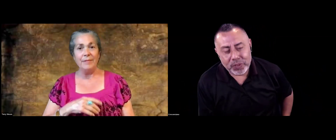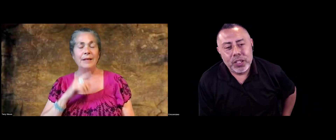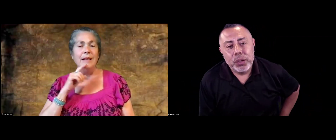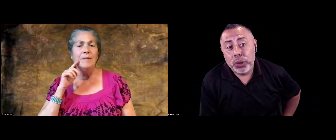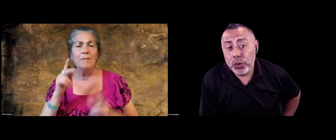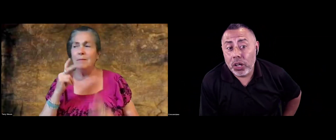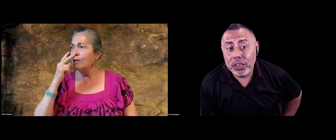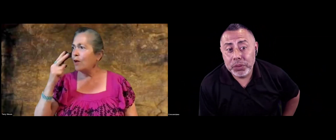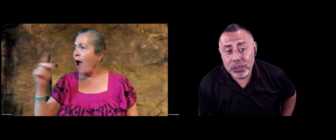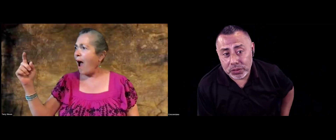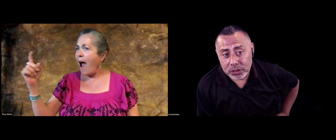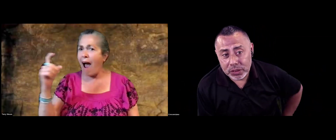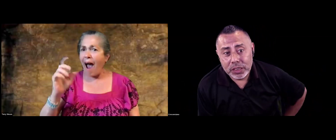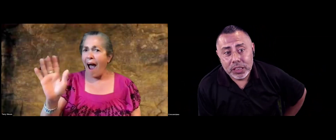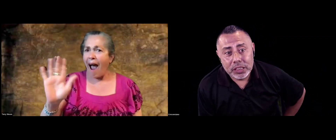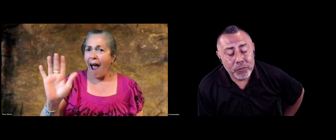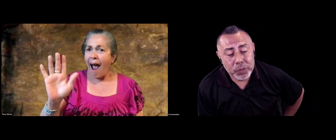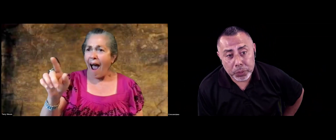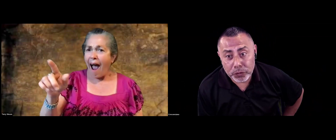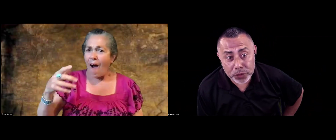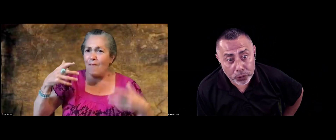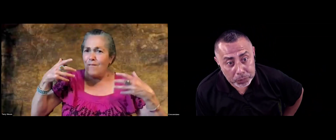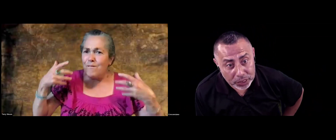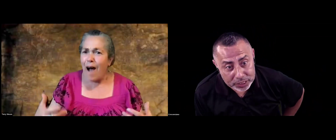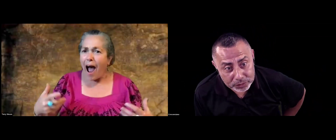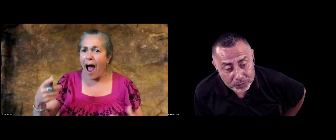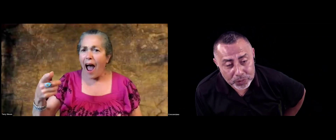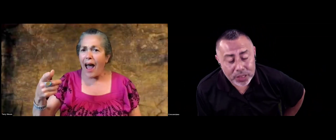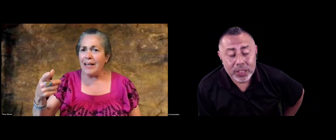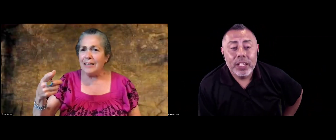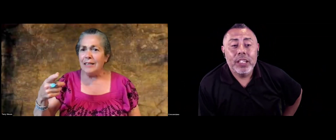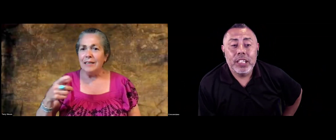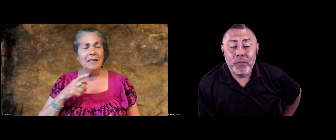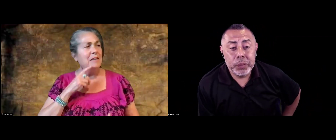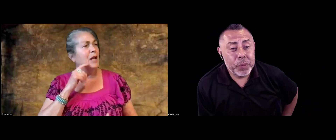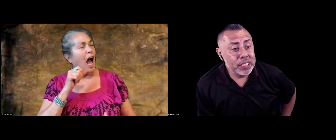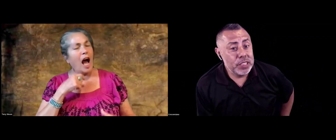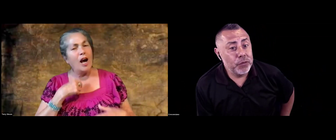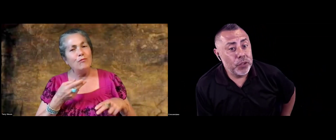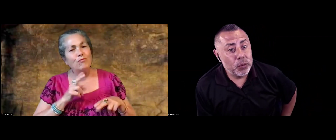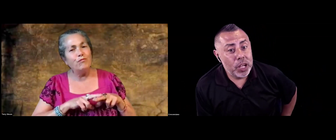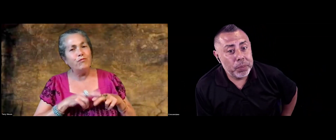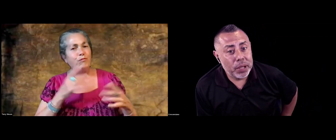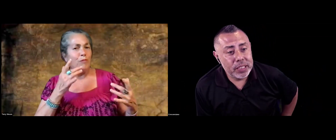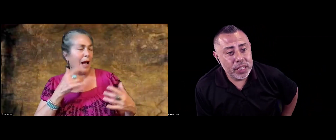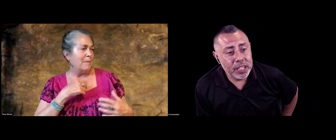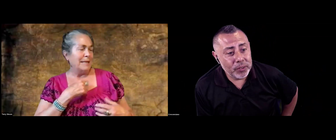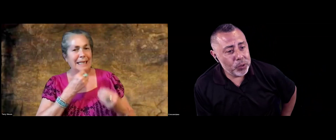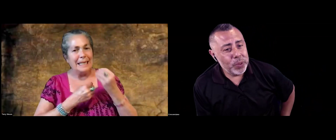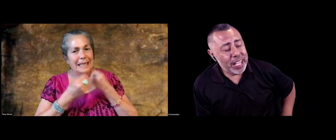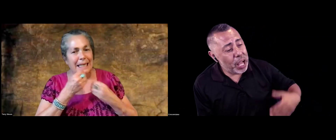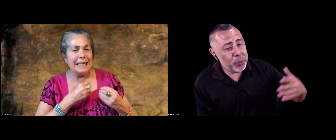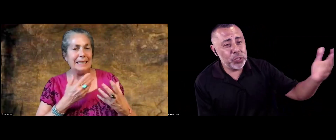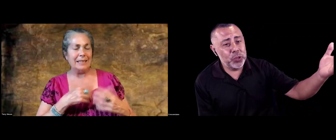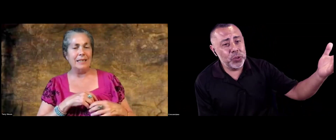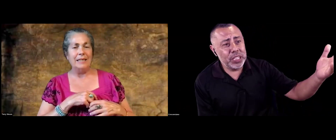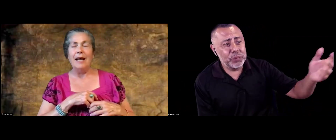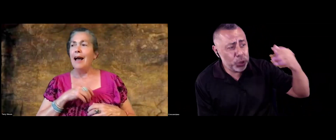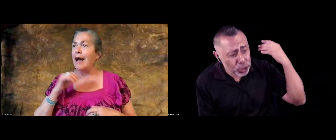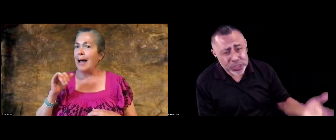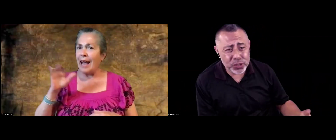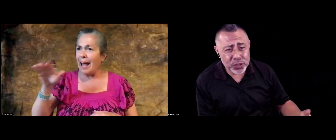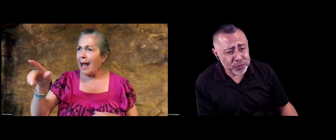Vision. Protocol number 2. Death people are very blunt. Deaf people might be a friend walk by and say, oh, how are you doing?